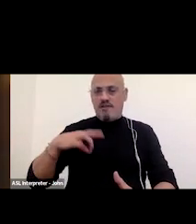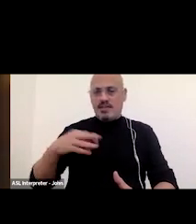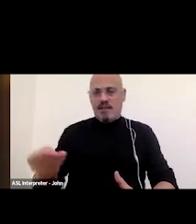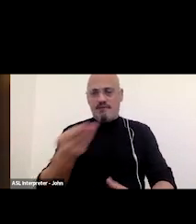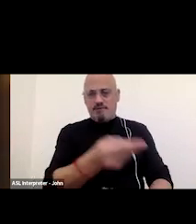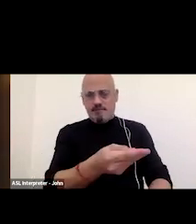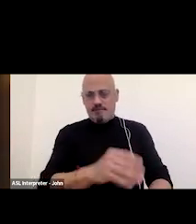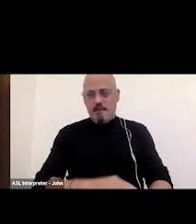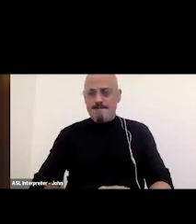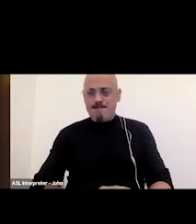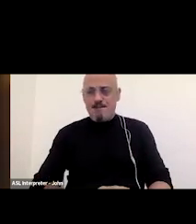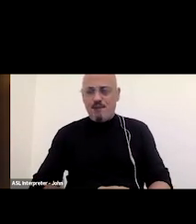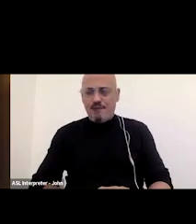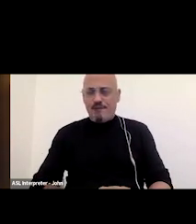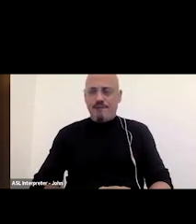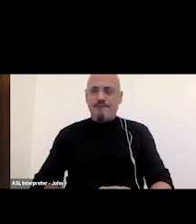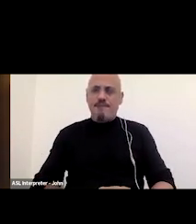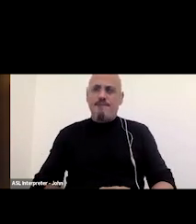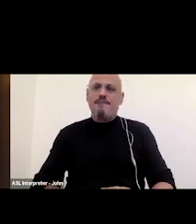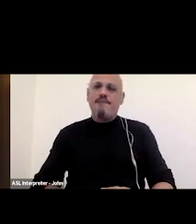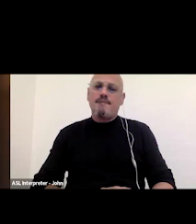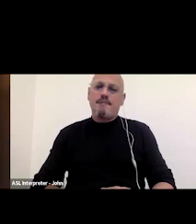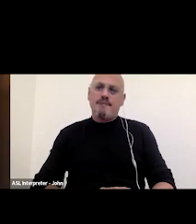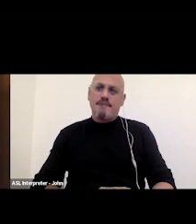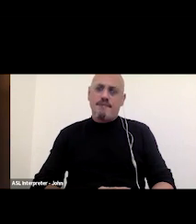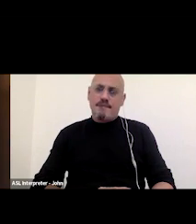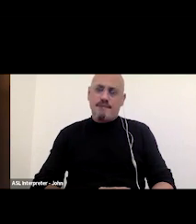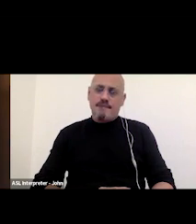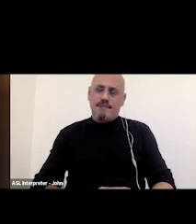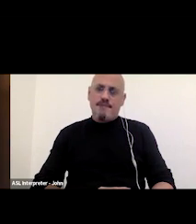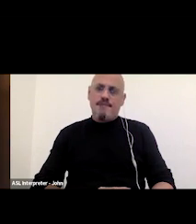So, yeah, yeah, sorry, moving to the next slide.